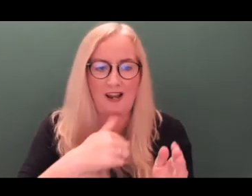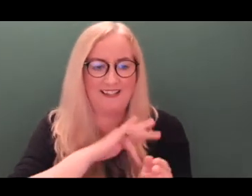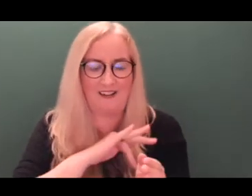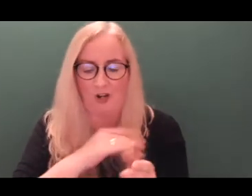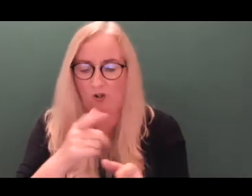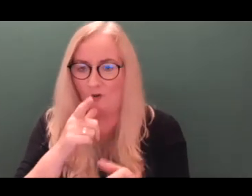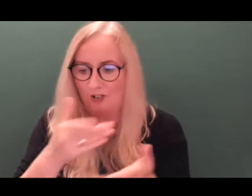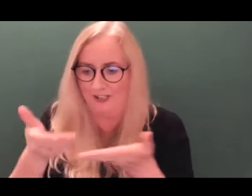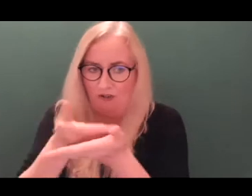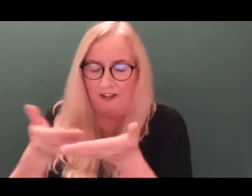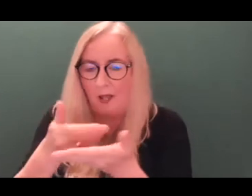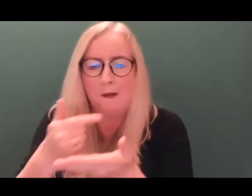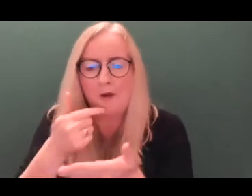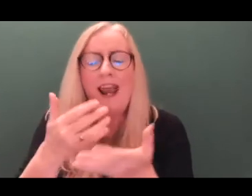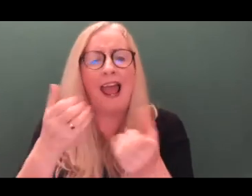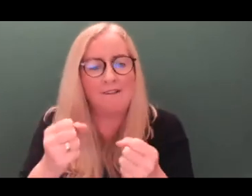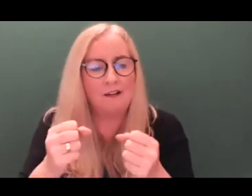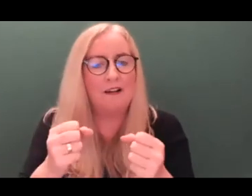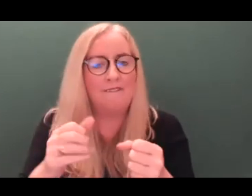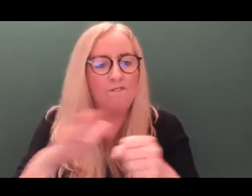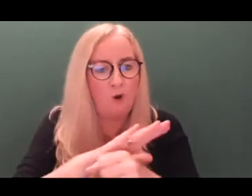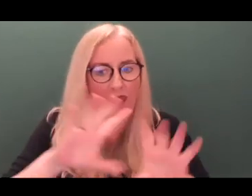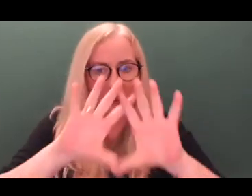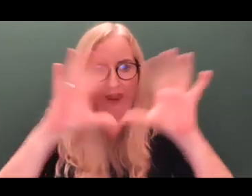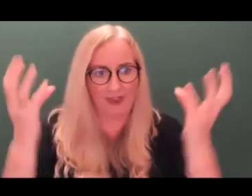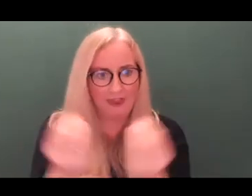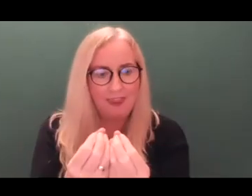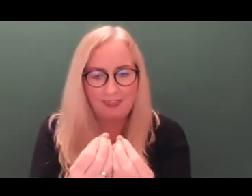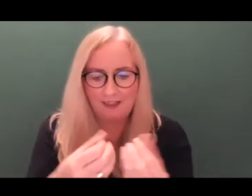have an all encompassing approach. I think that's the only way that that can be avoided and bringing